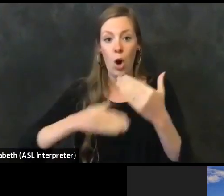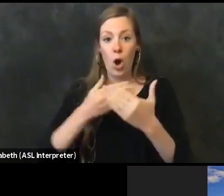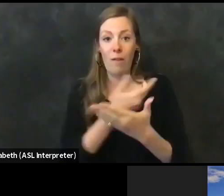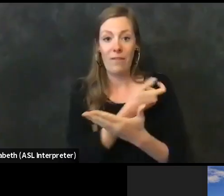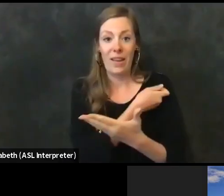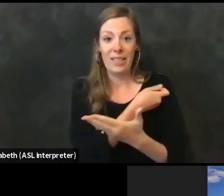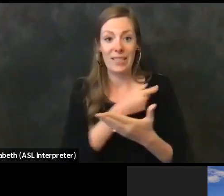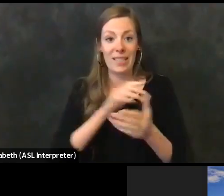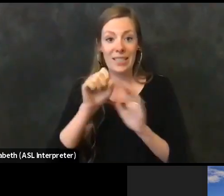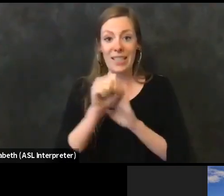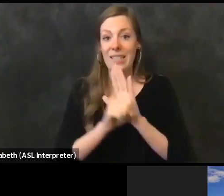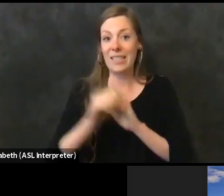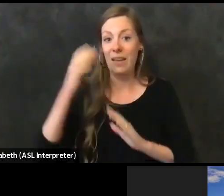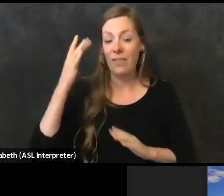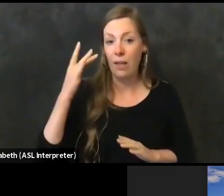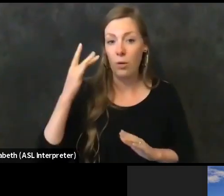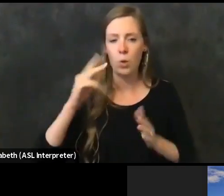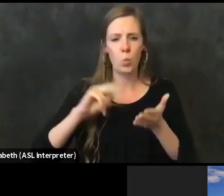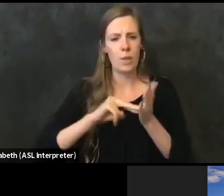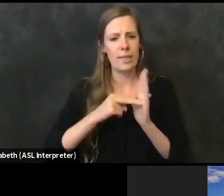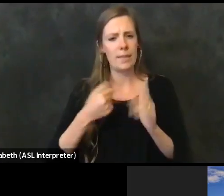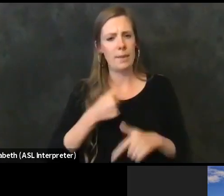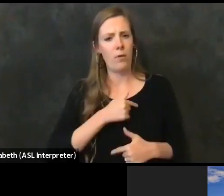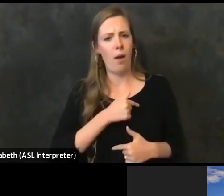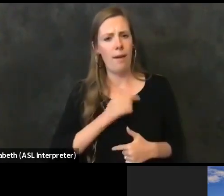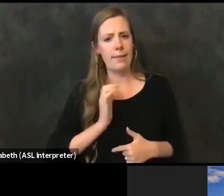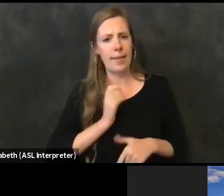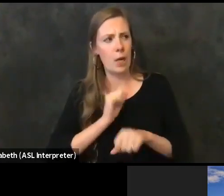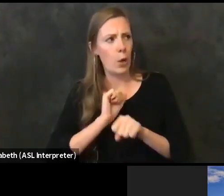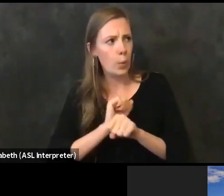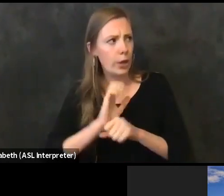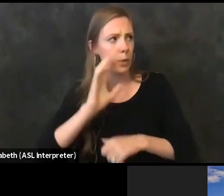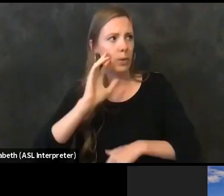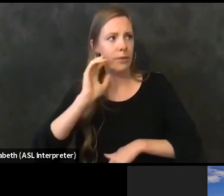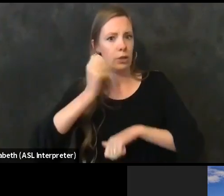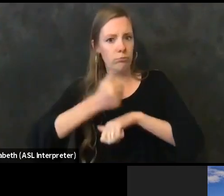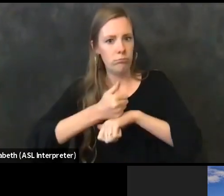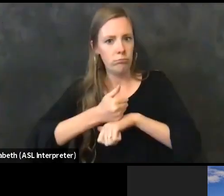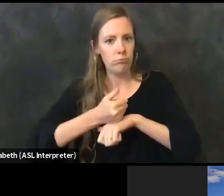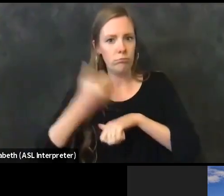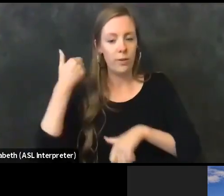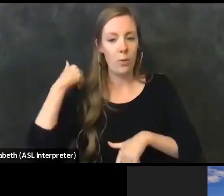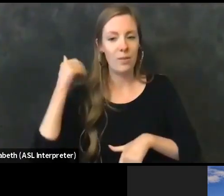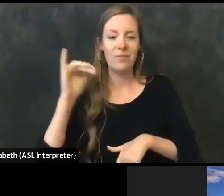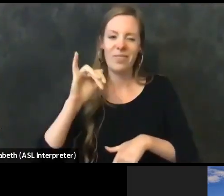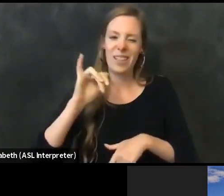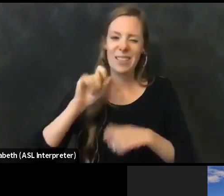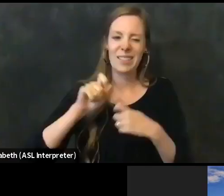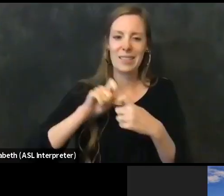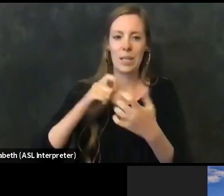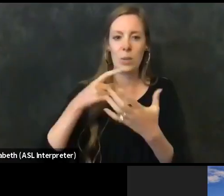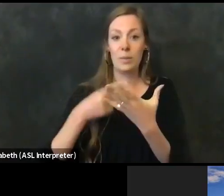What will this mean for our vaccination campaign and all of our established partnerships? That's exactly what we're going to be discussing tonight.